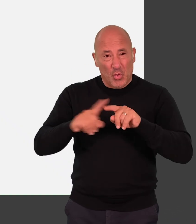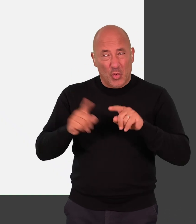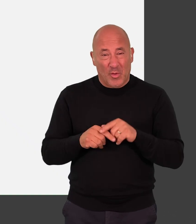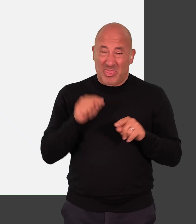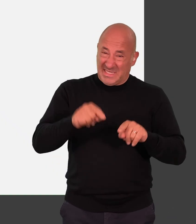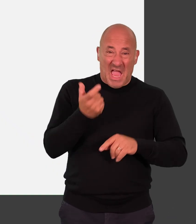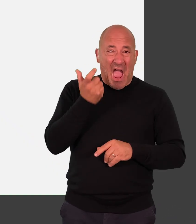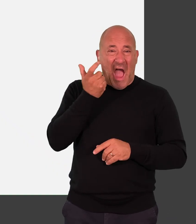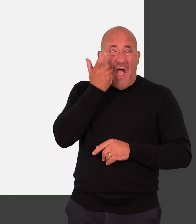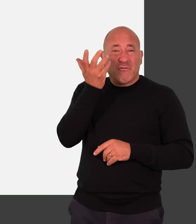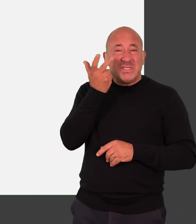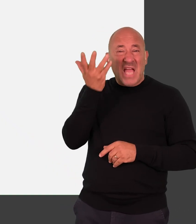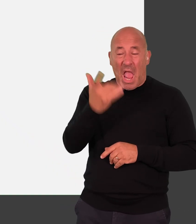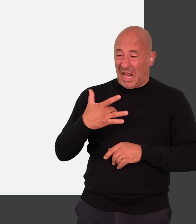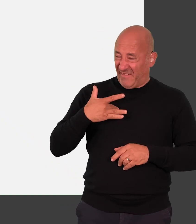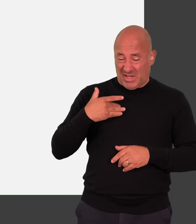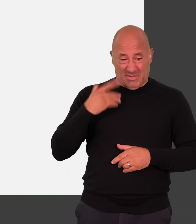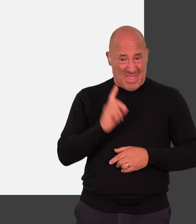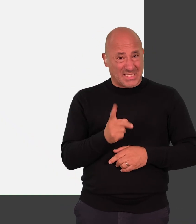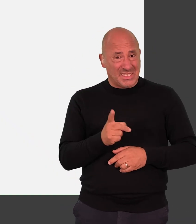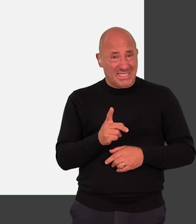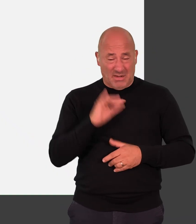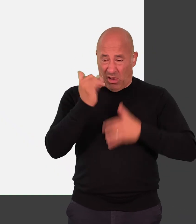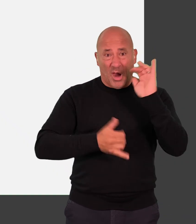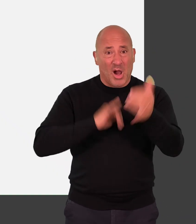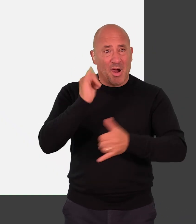This is part of the everyday flux of living.